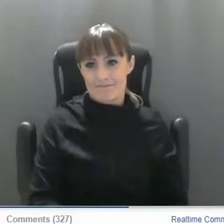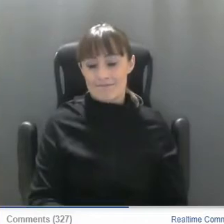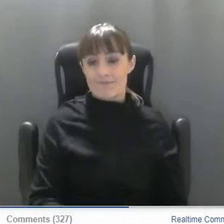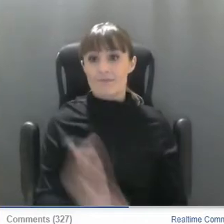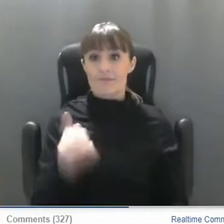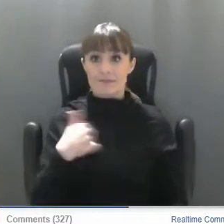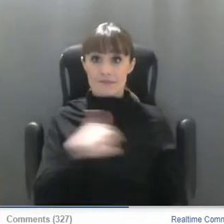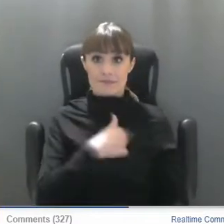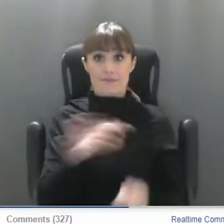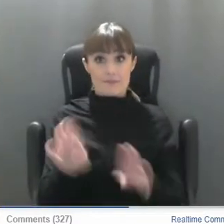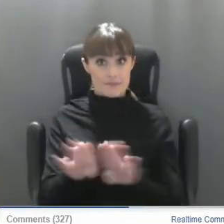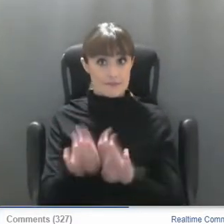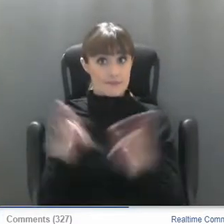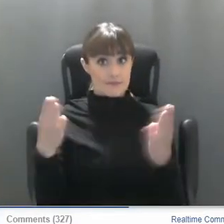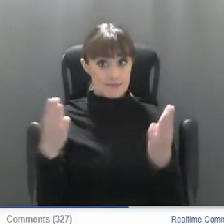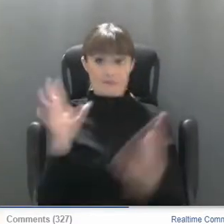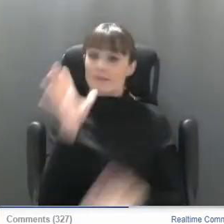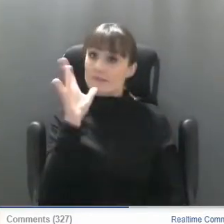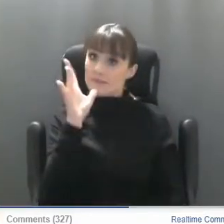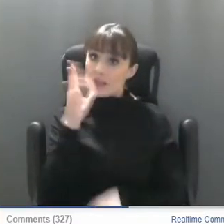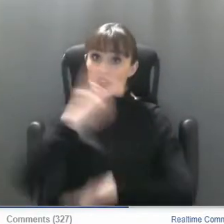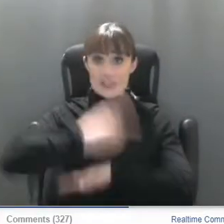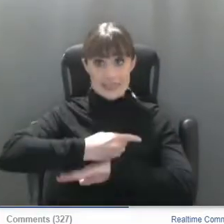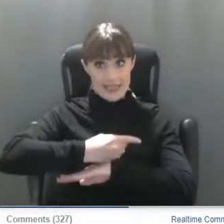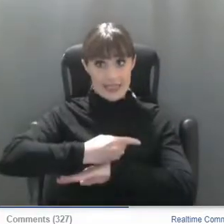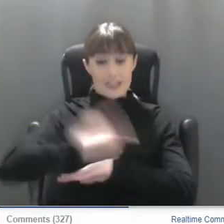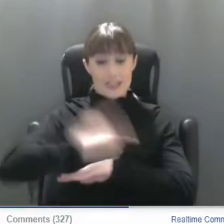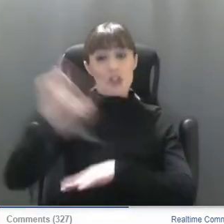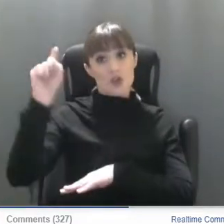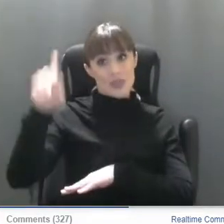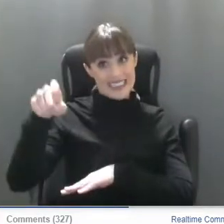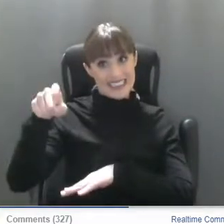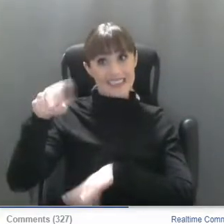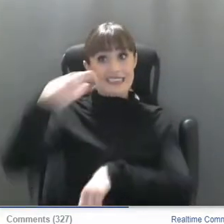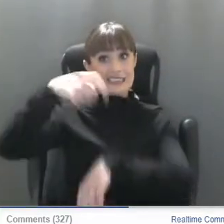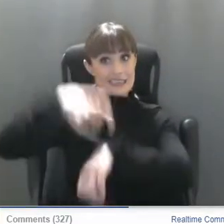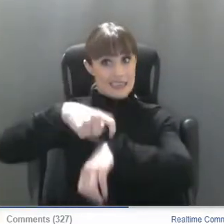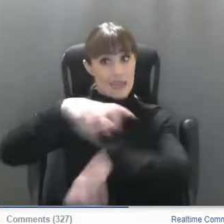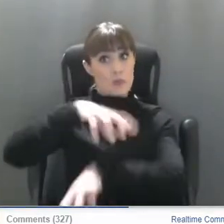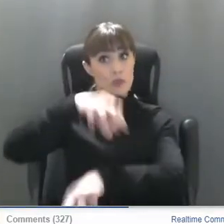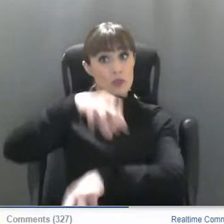ticket. Chelsea, we are open to the public. That's kind of why we're doing this